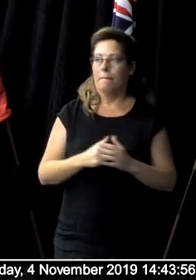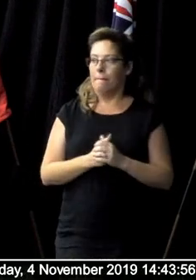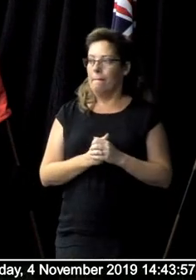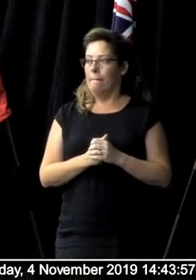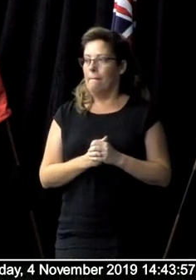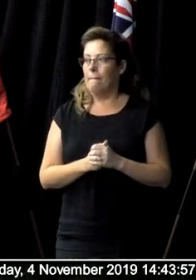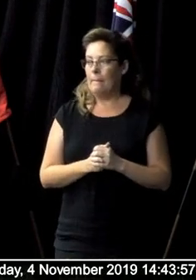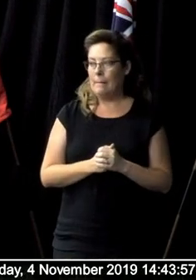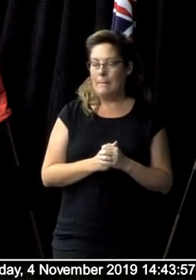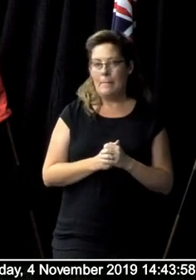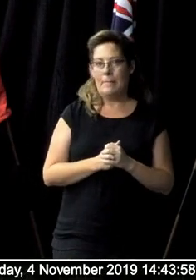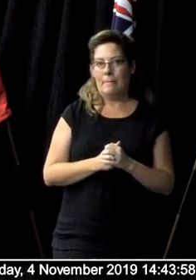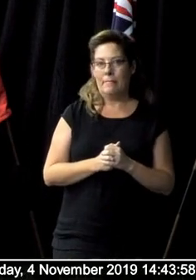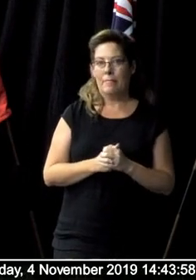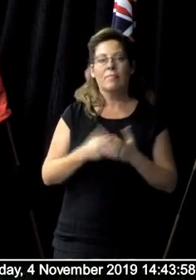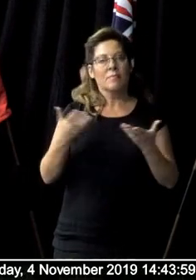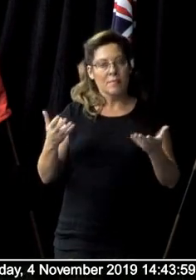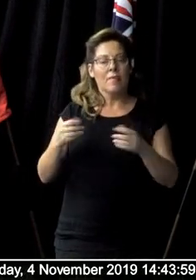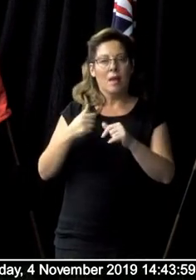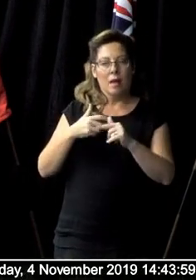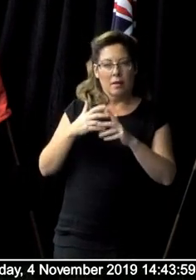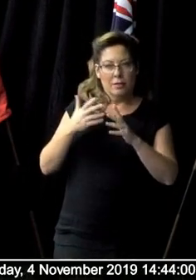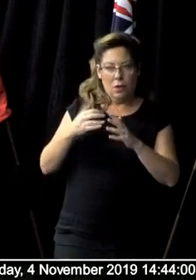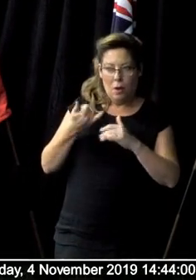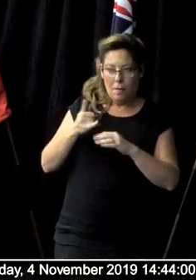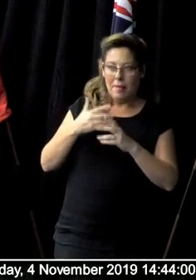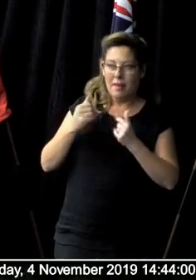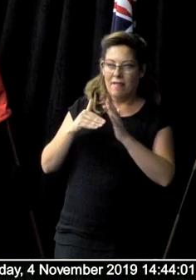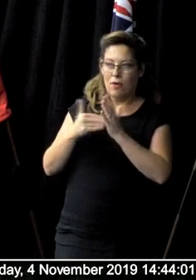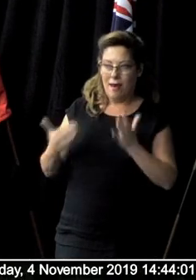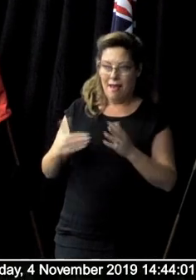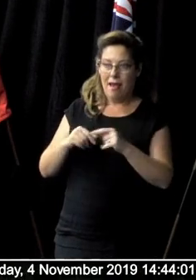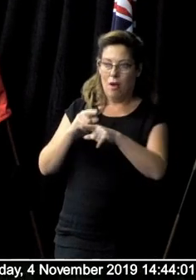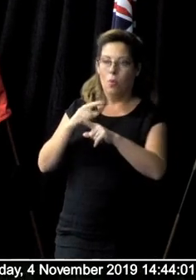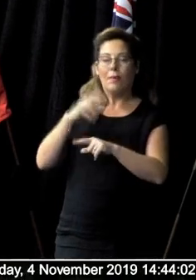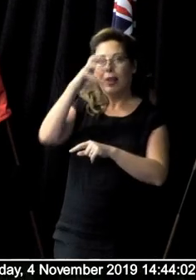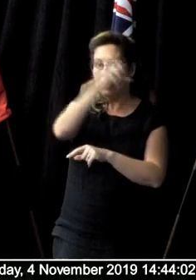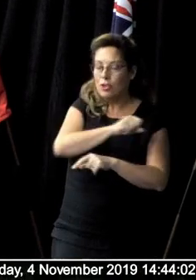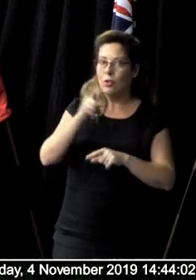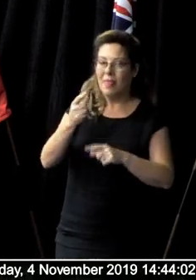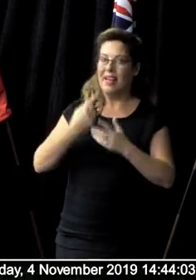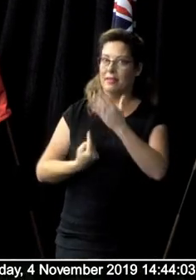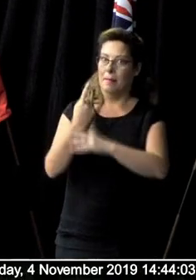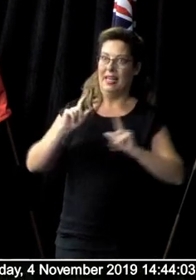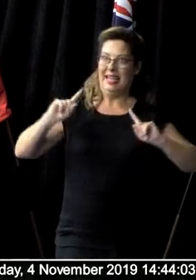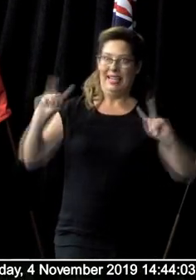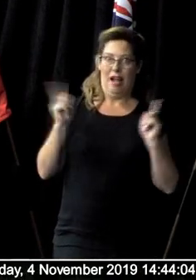relating to current and/or – and recent practice unless you state otherwise. Okay. Thank you.